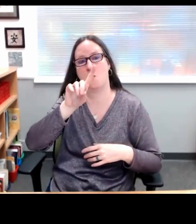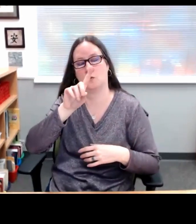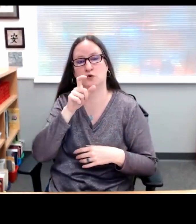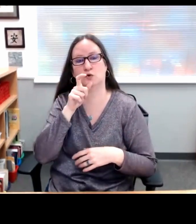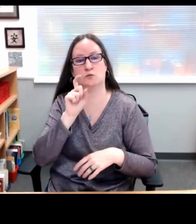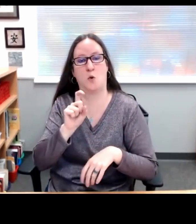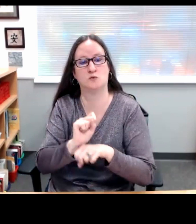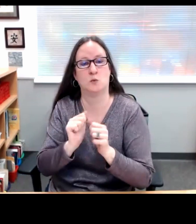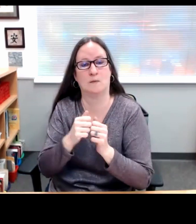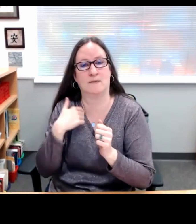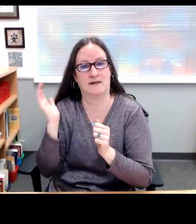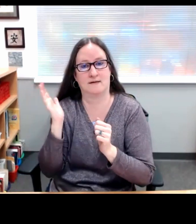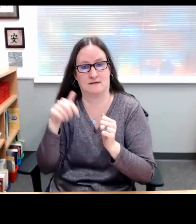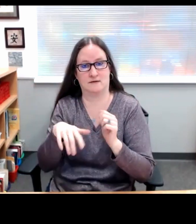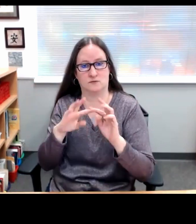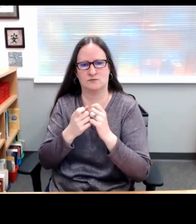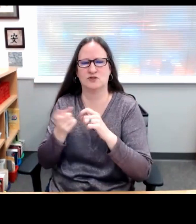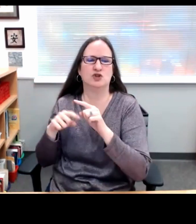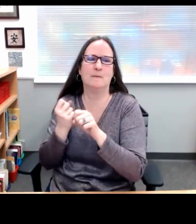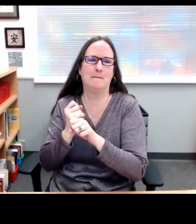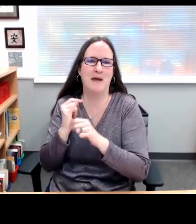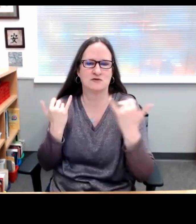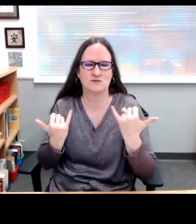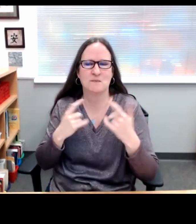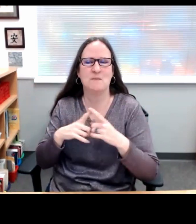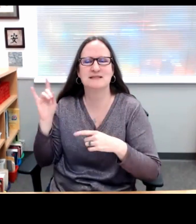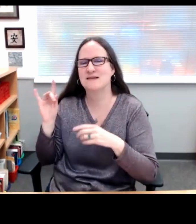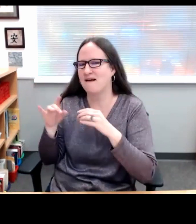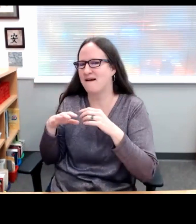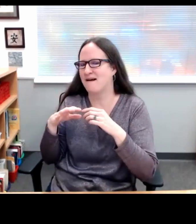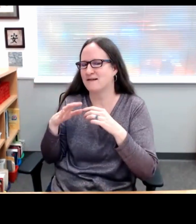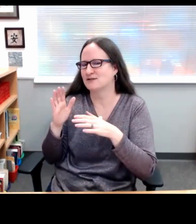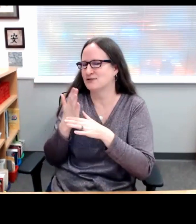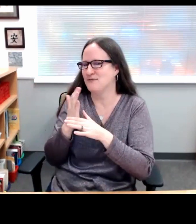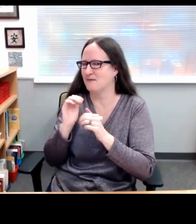So, we have Vicky Floyd, who generally works with me but was unable to make it today.